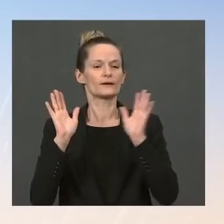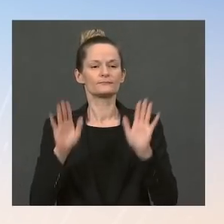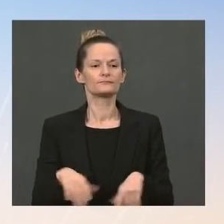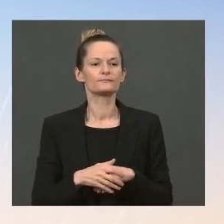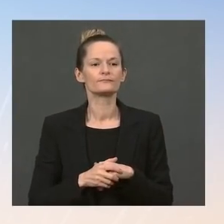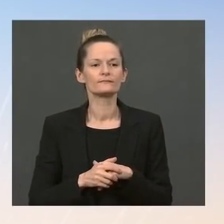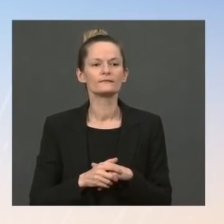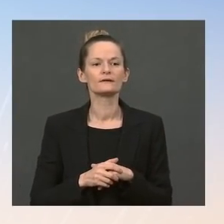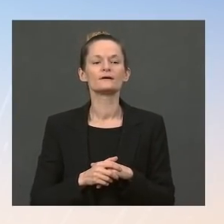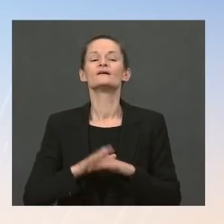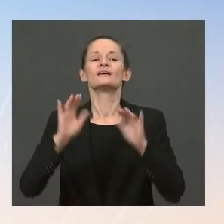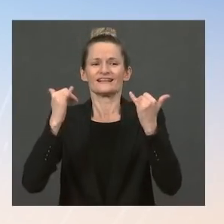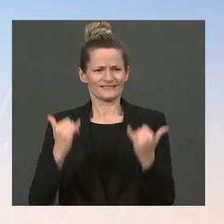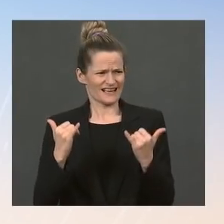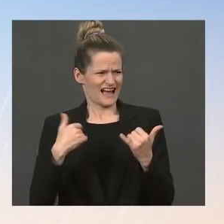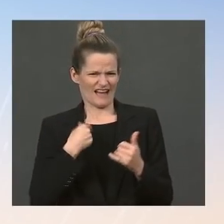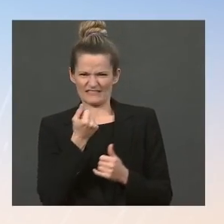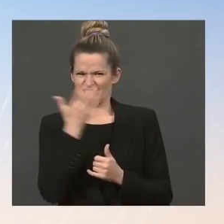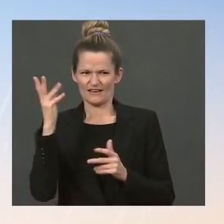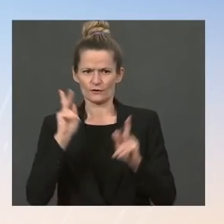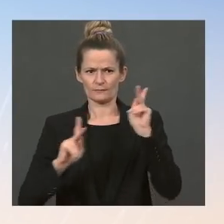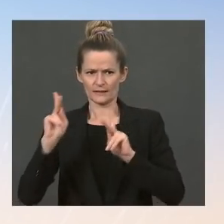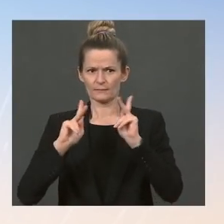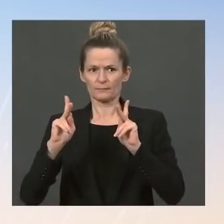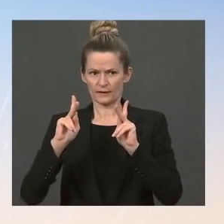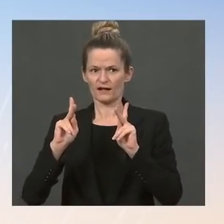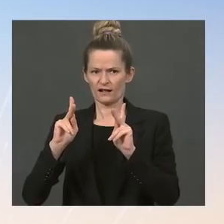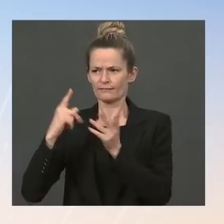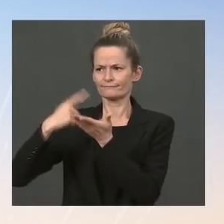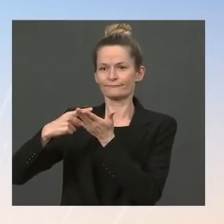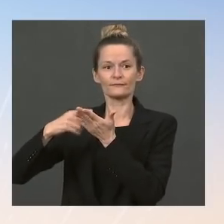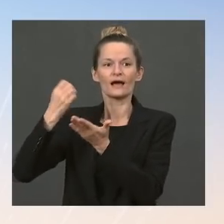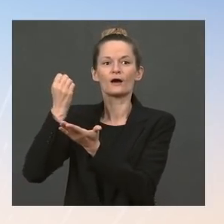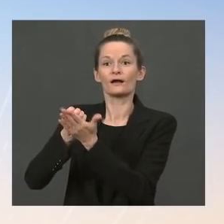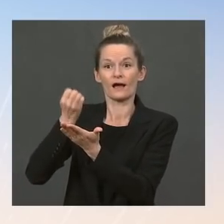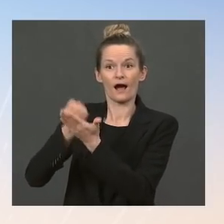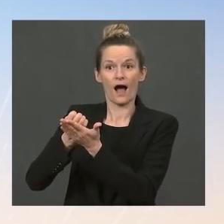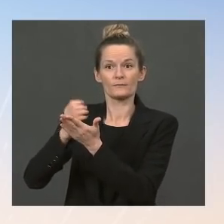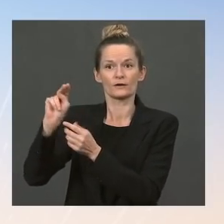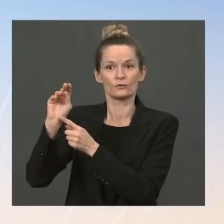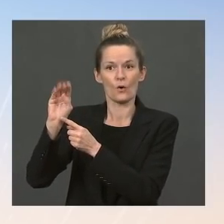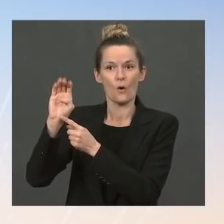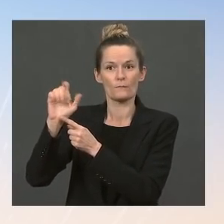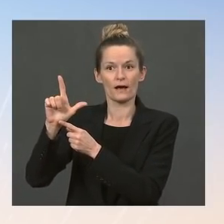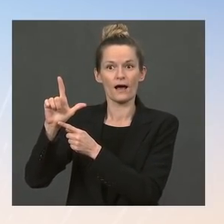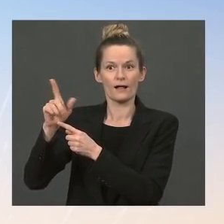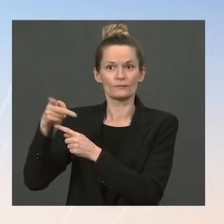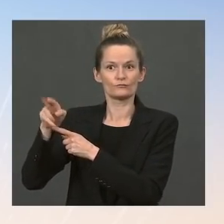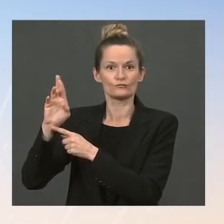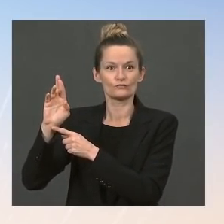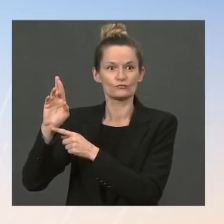released a letter in support of the President's Build -- Build Back Better plan and his economic agenda to support the middle class,